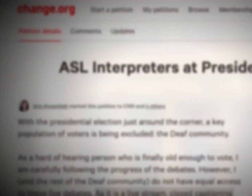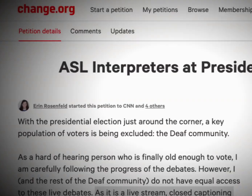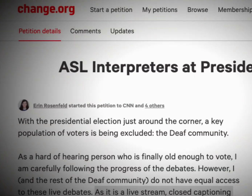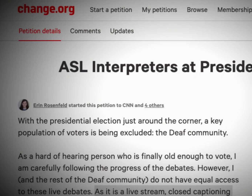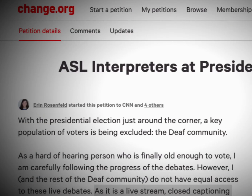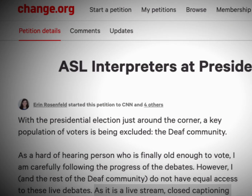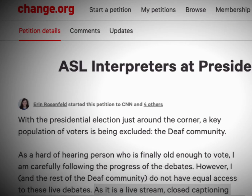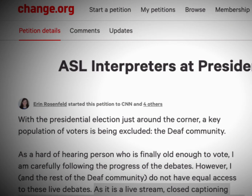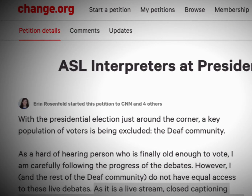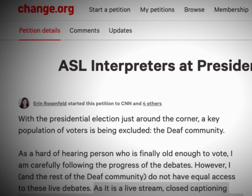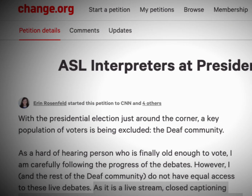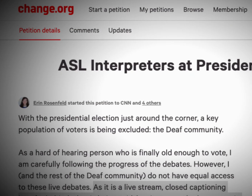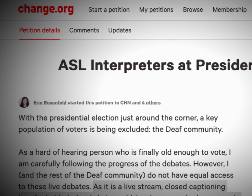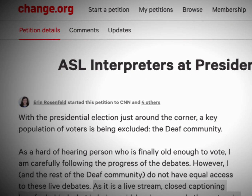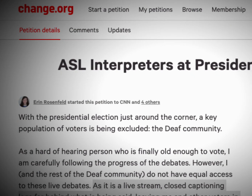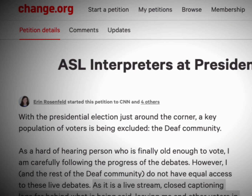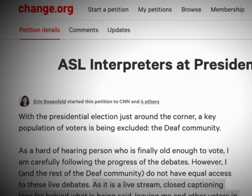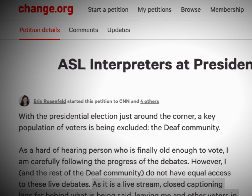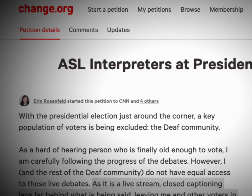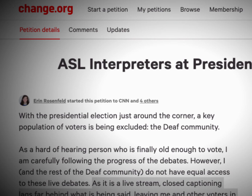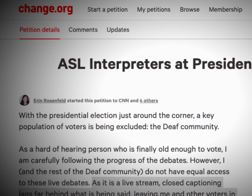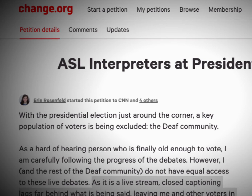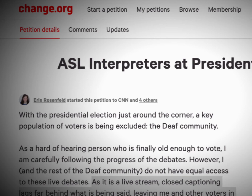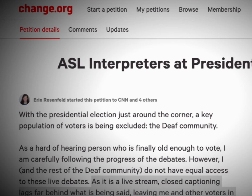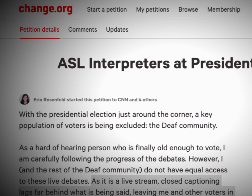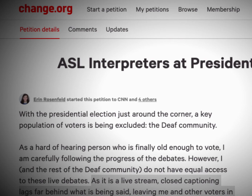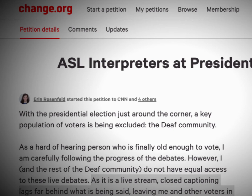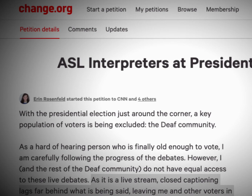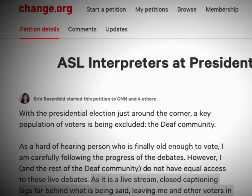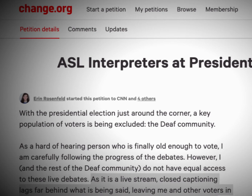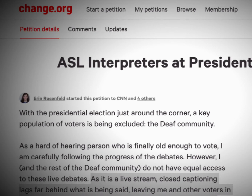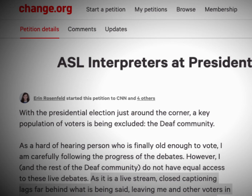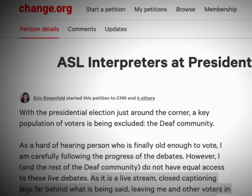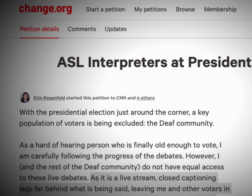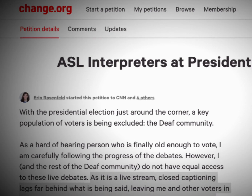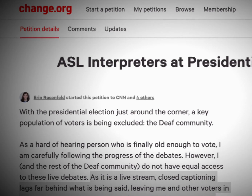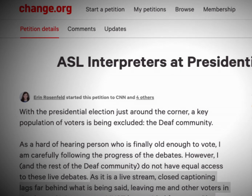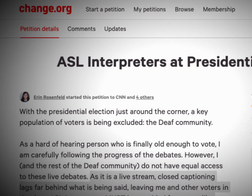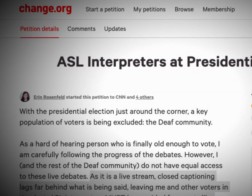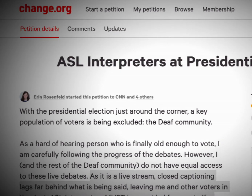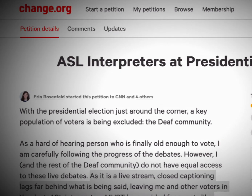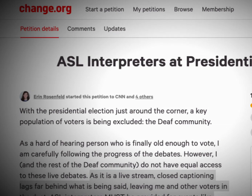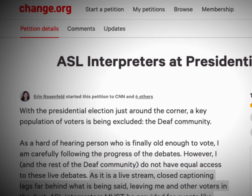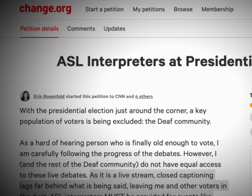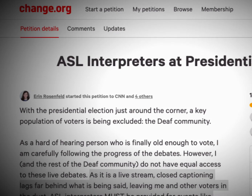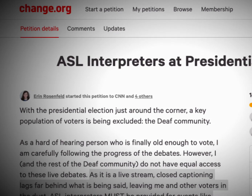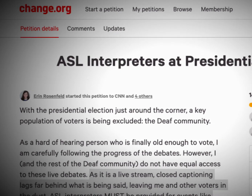Erin started a petition for ASL interpreters at presidential debates on change.org eight months ago.